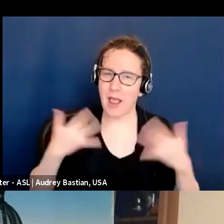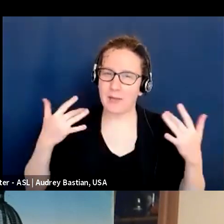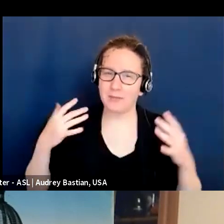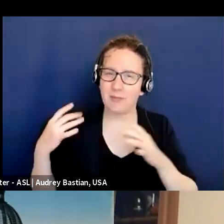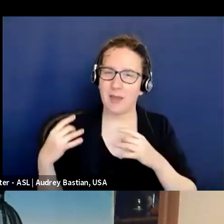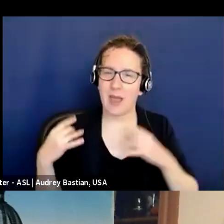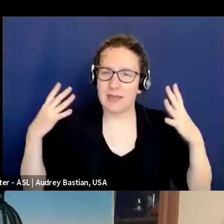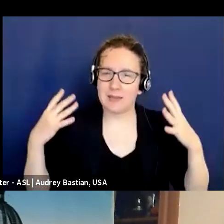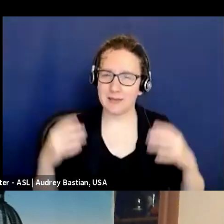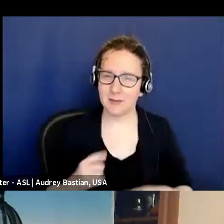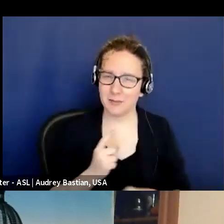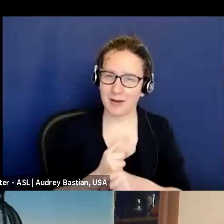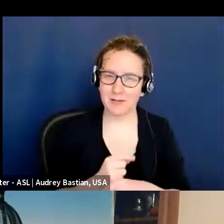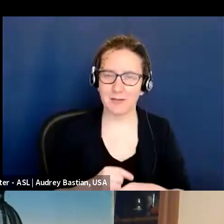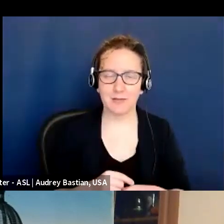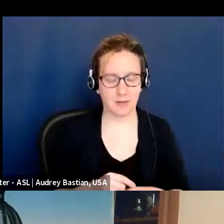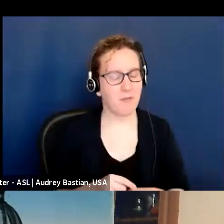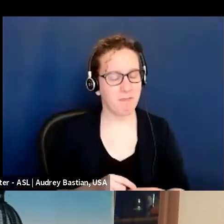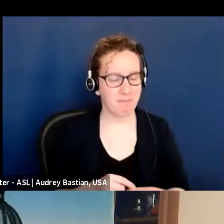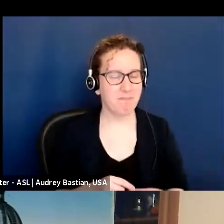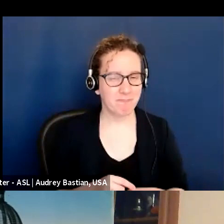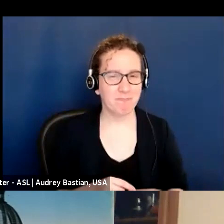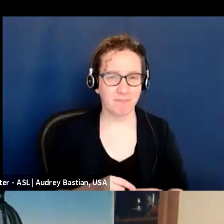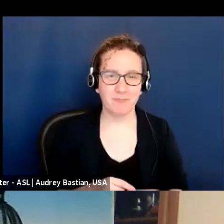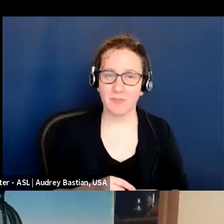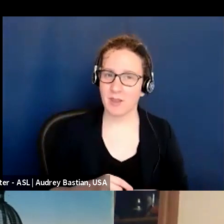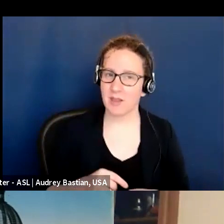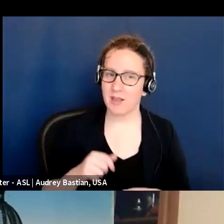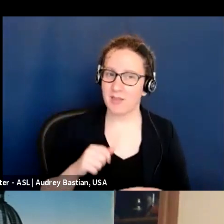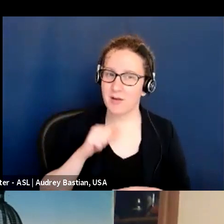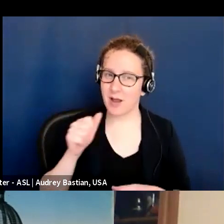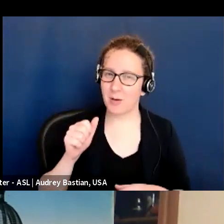I mean, they weren't super excited about your application initially.